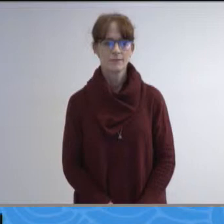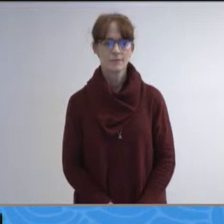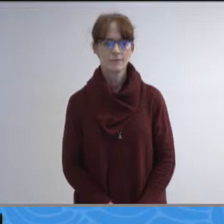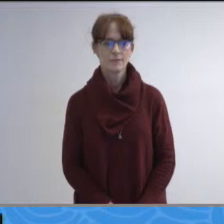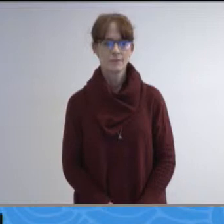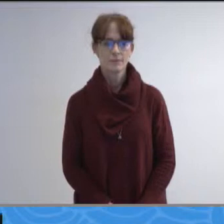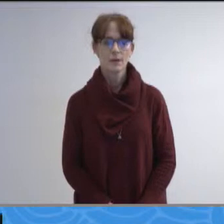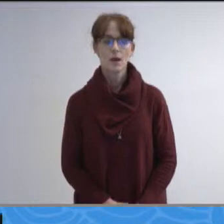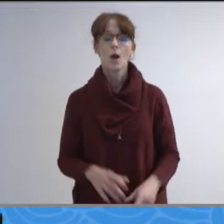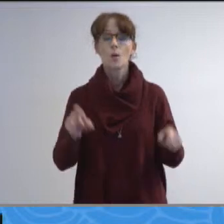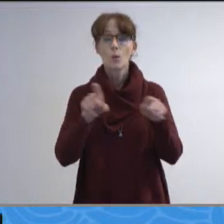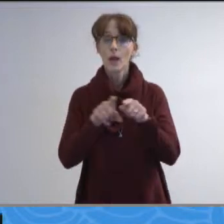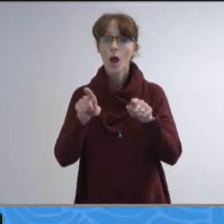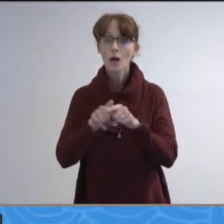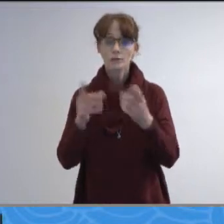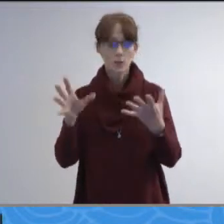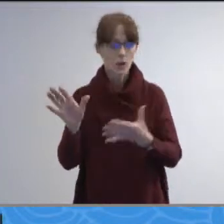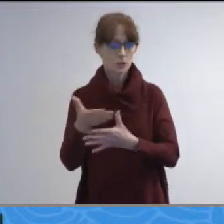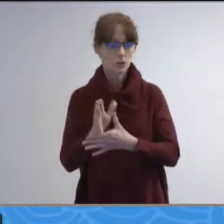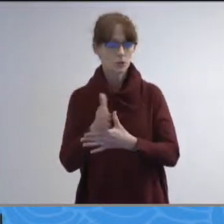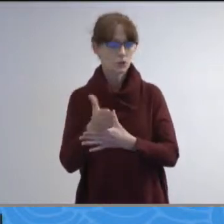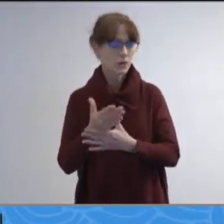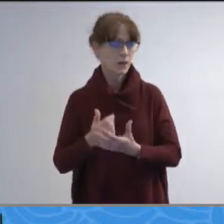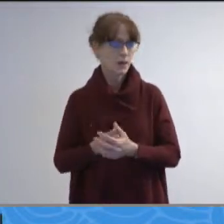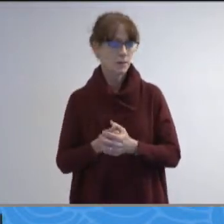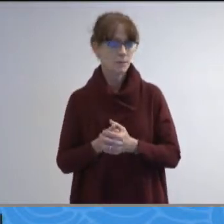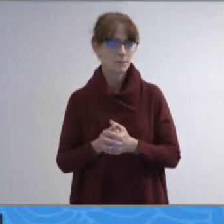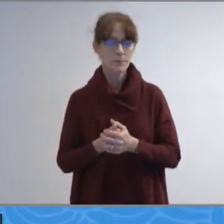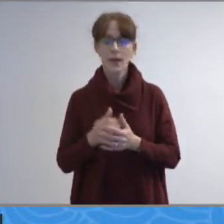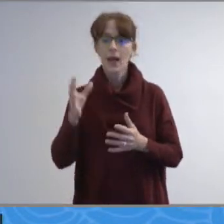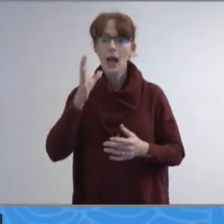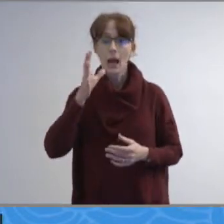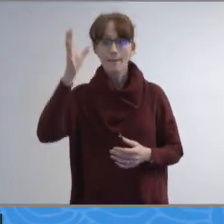What we also want to share is that you as a parent